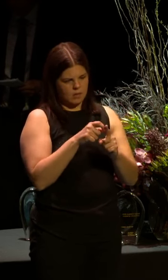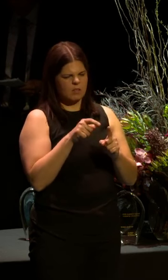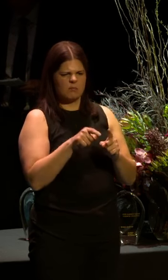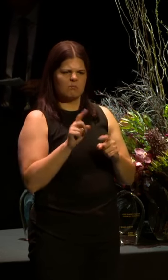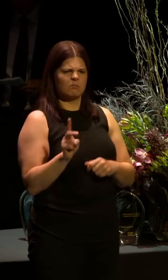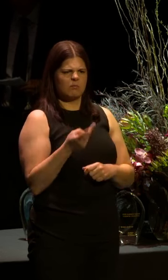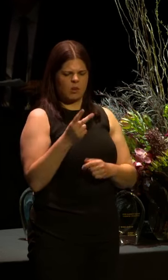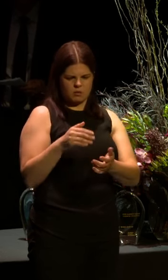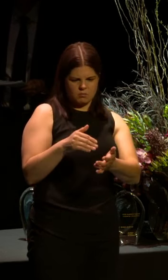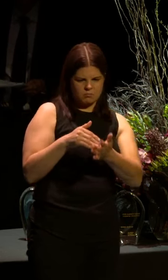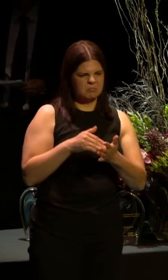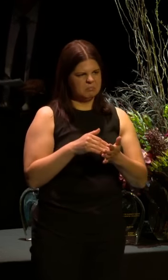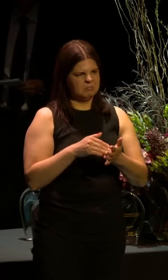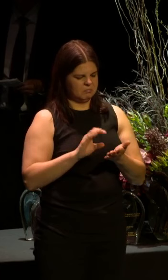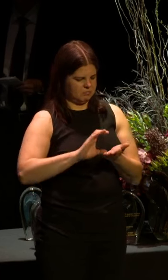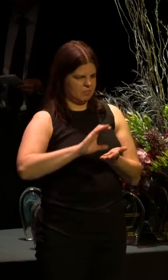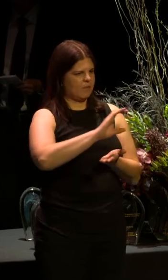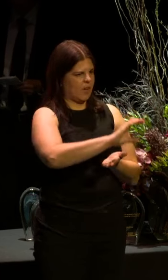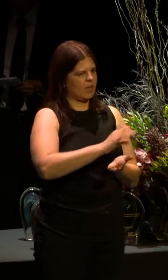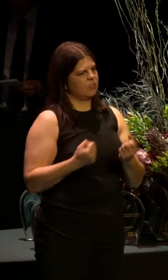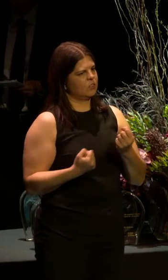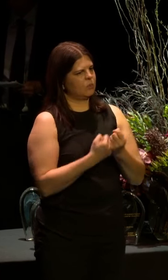into production.